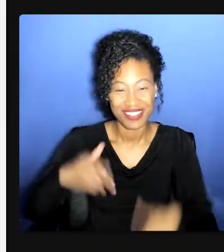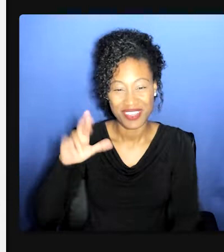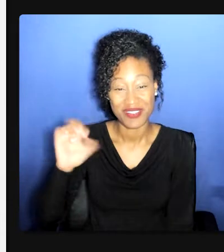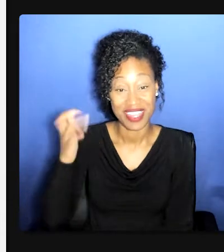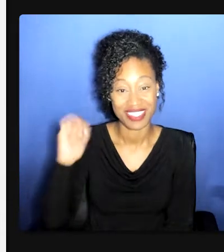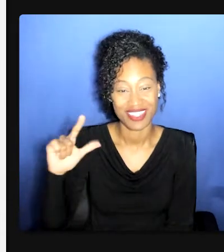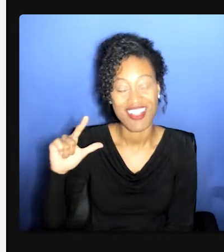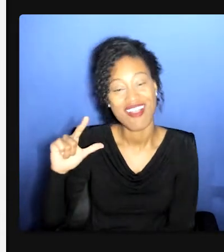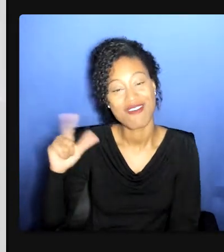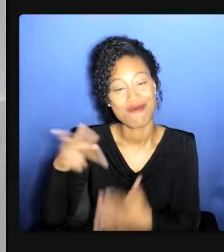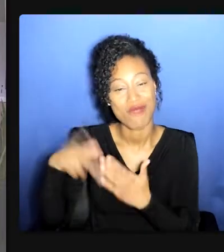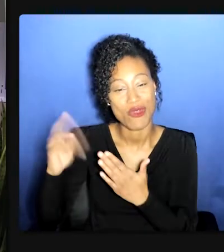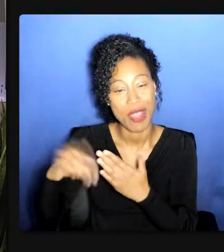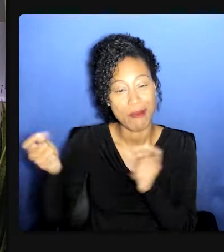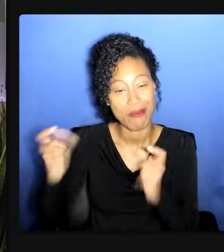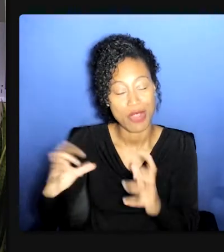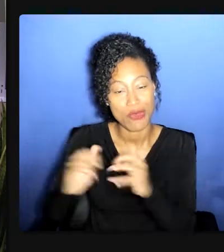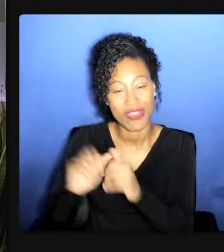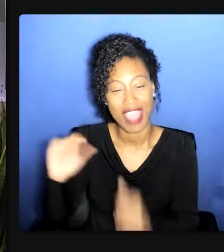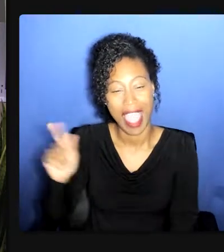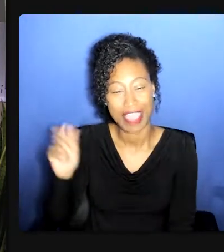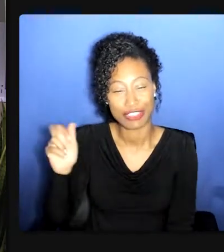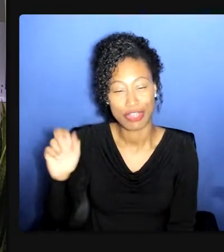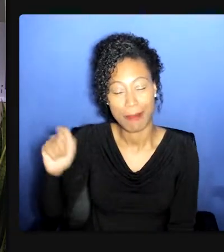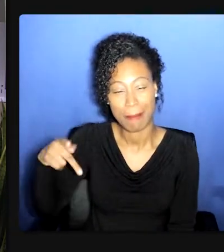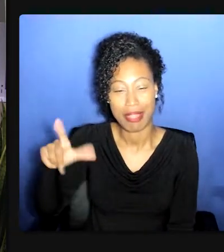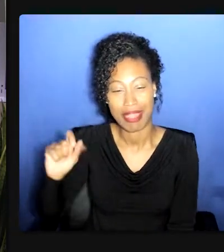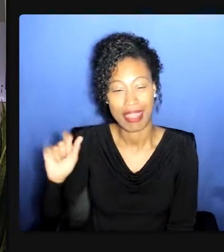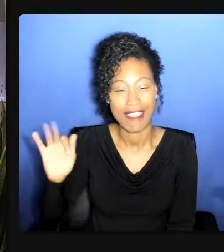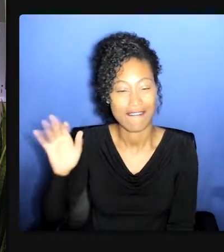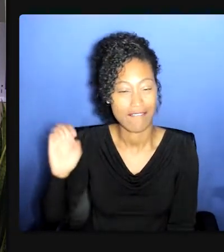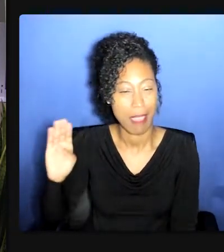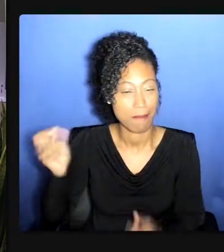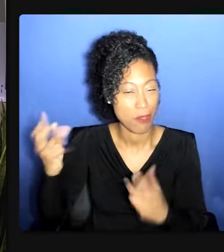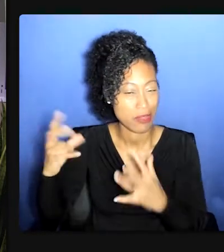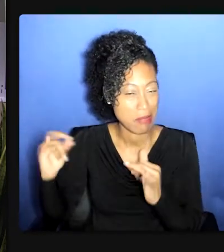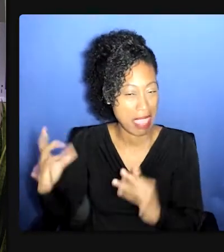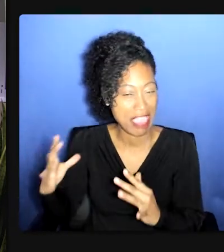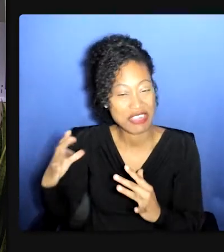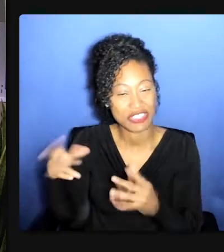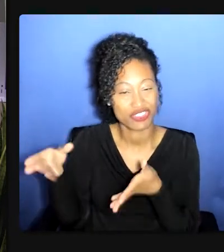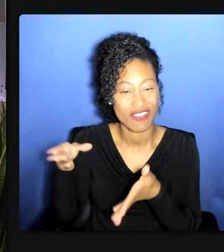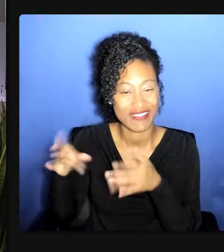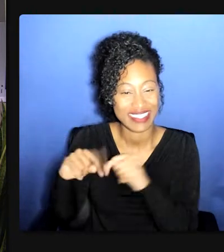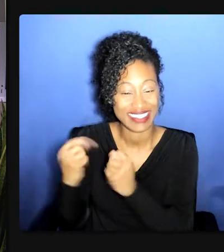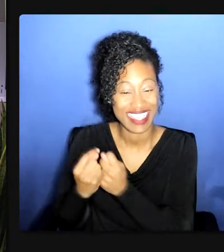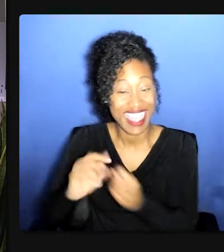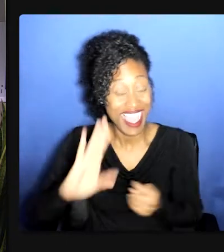[Rachel] Hi, I'm Rachel, a program manager with the Azure PlayFab Multiplayer Servers Team. [Emma] Hi everyone.